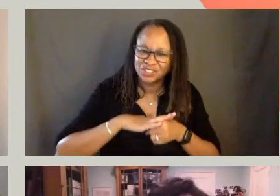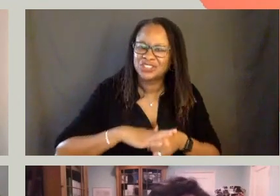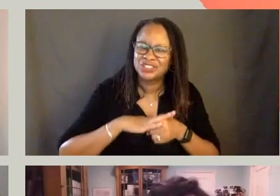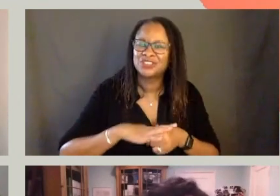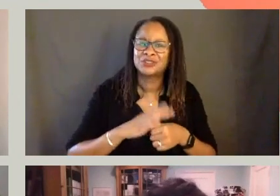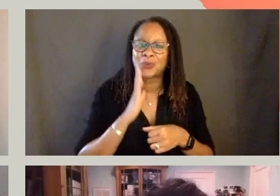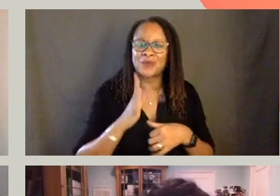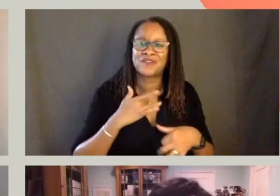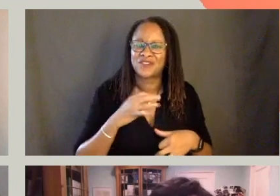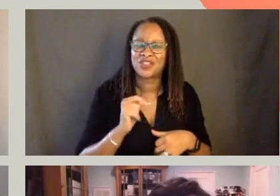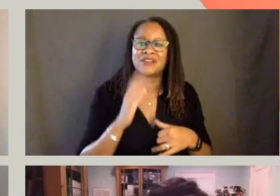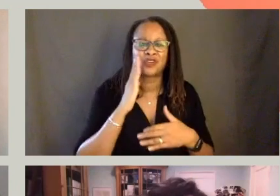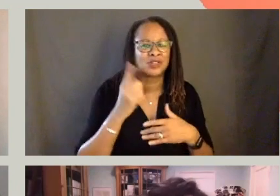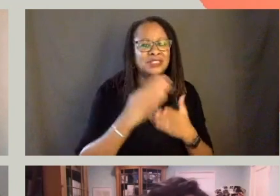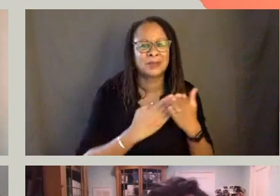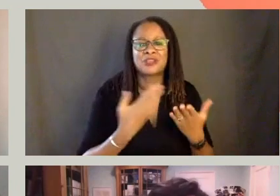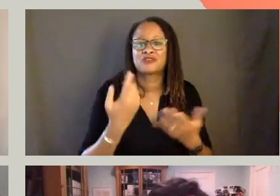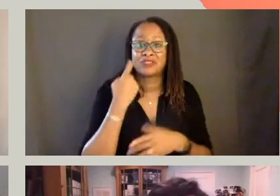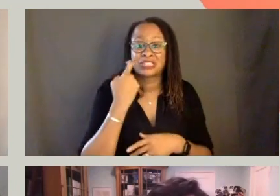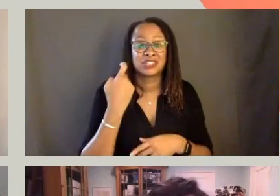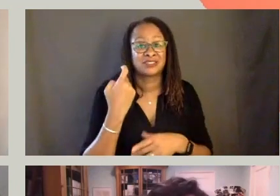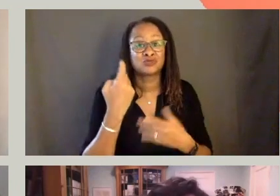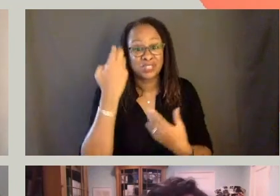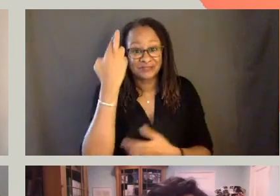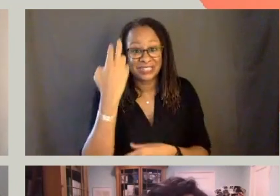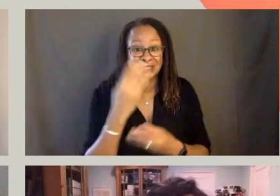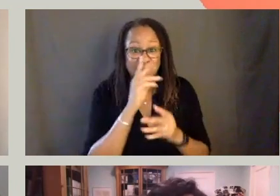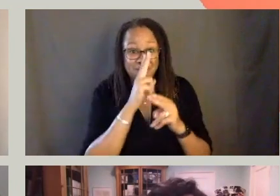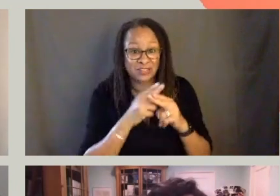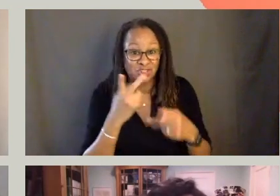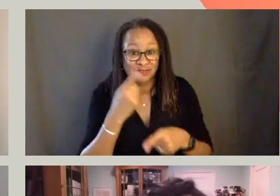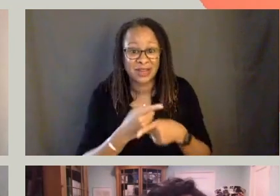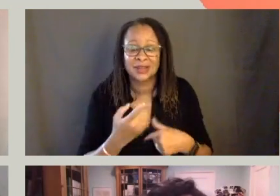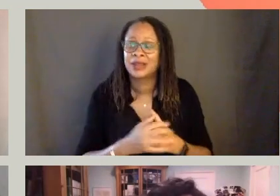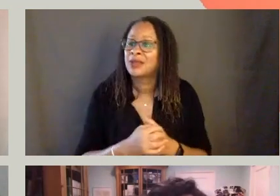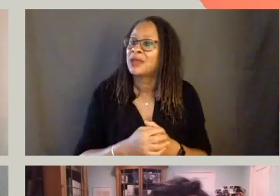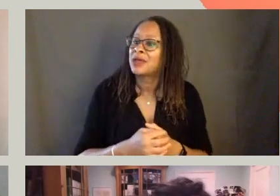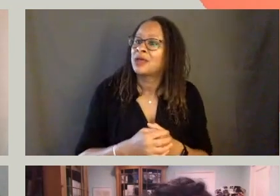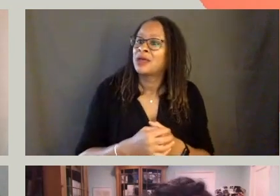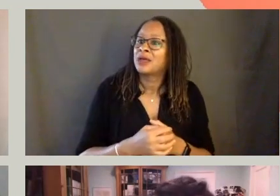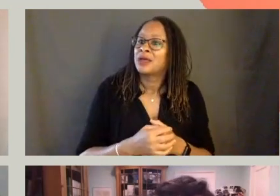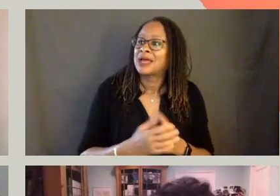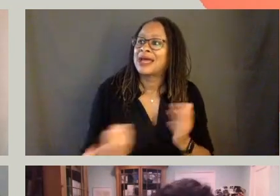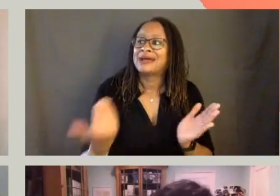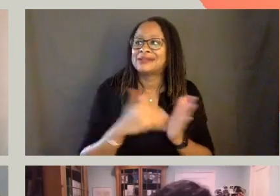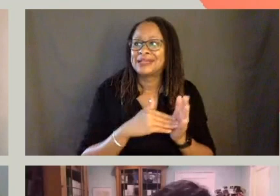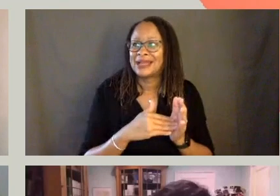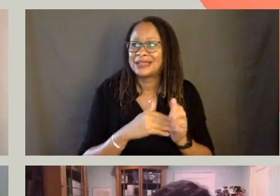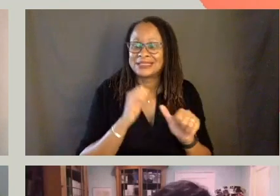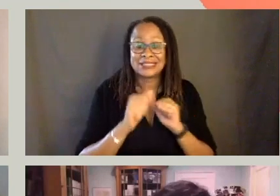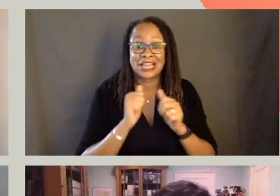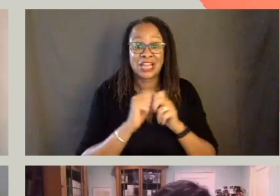for some of the reasons I think that we just covered, right? Which is, I mean, again, just staying in the frame of our project,